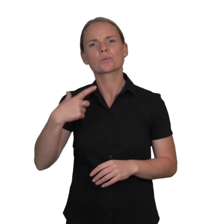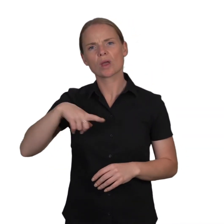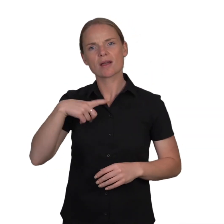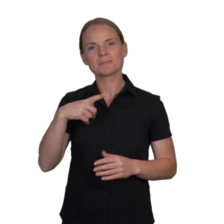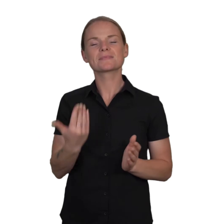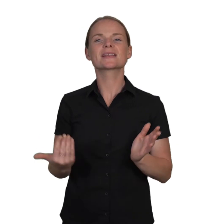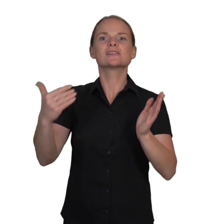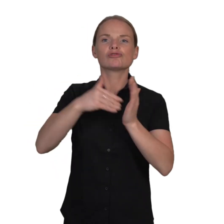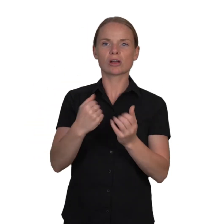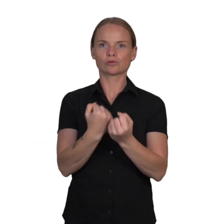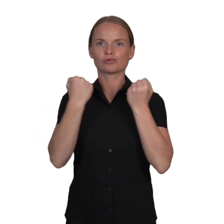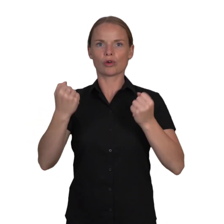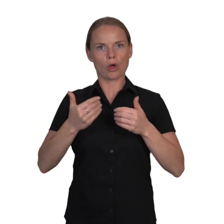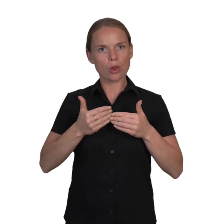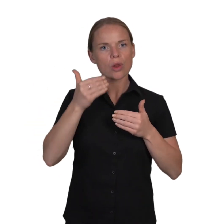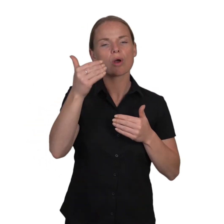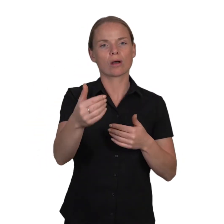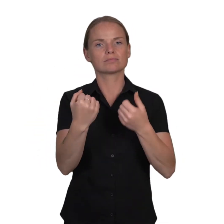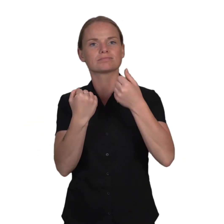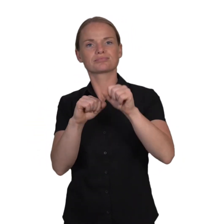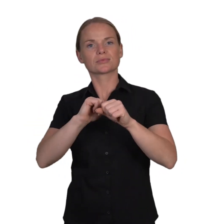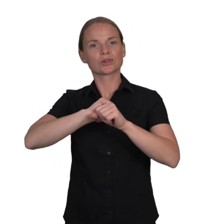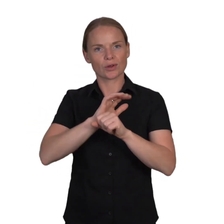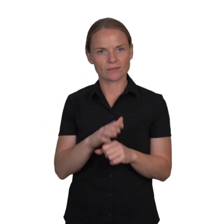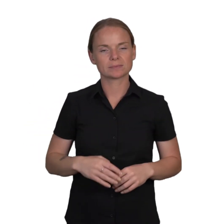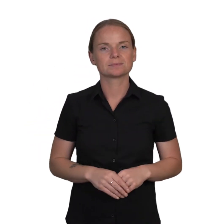It is intended to strengthen and prolong protection against COVID-19.